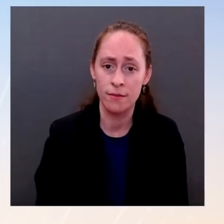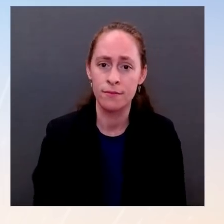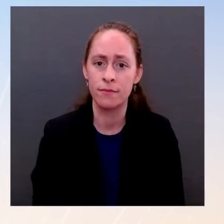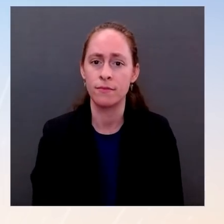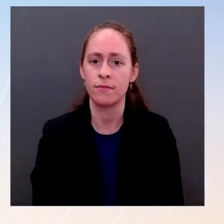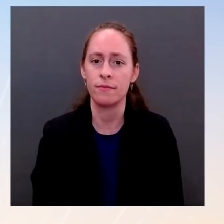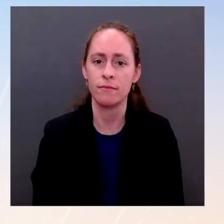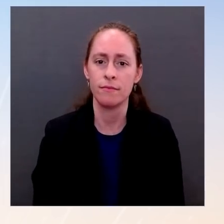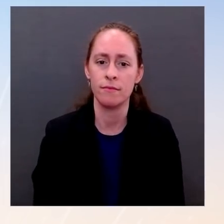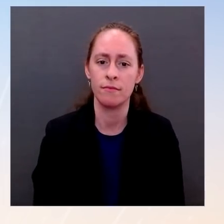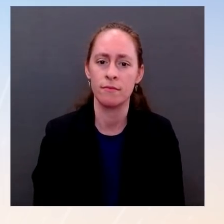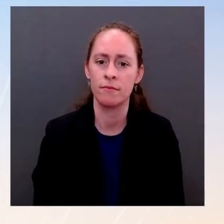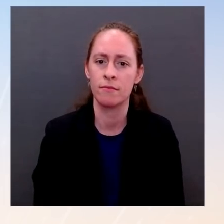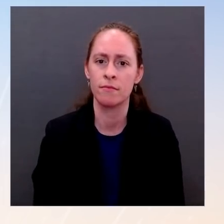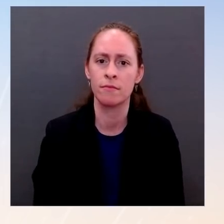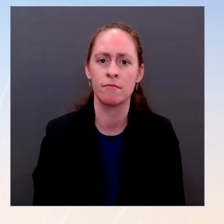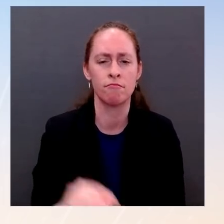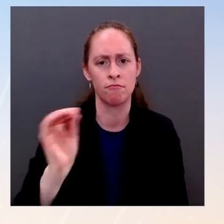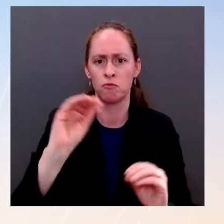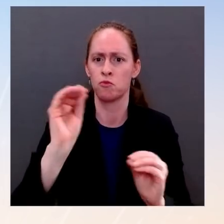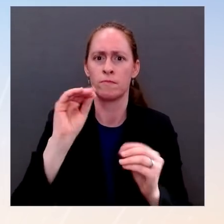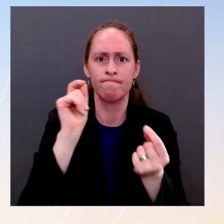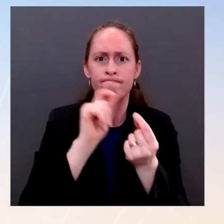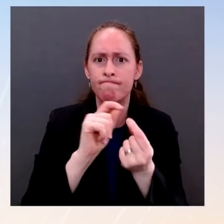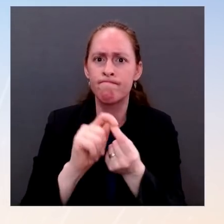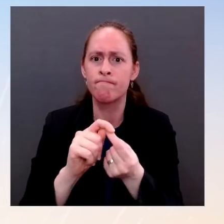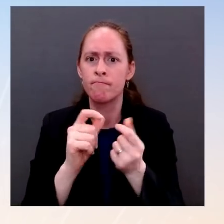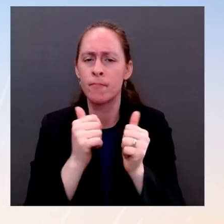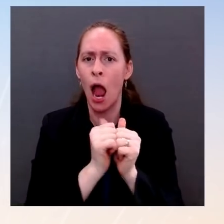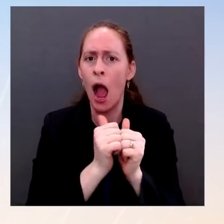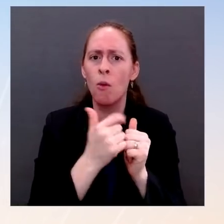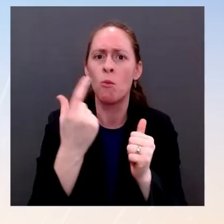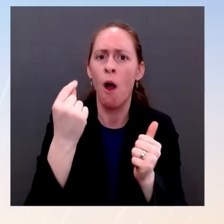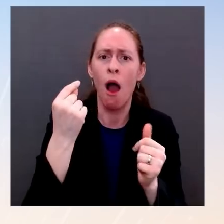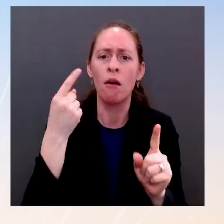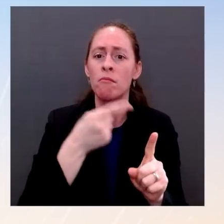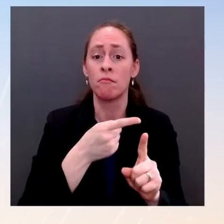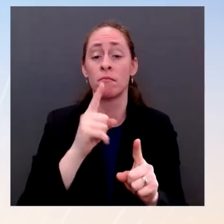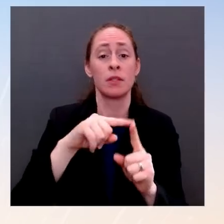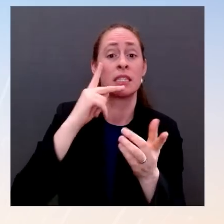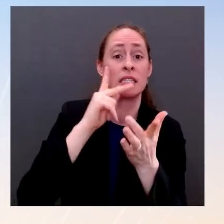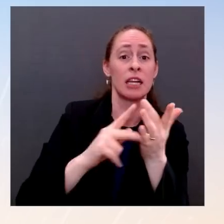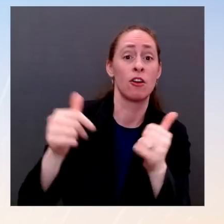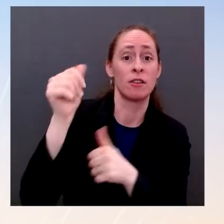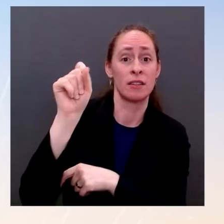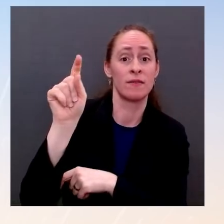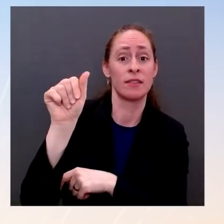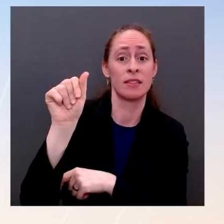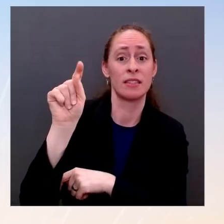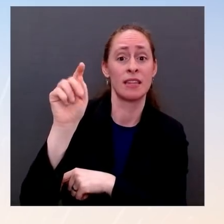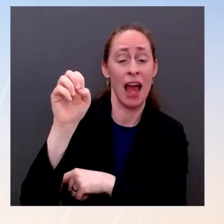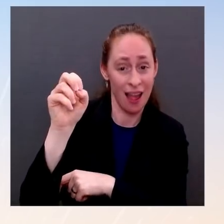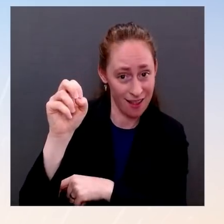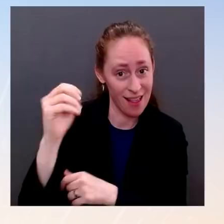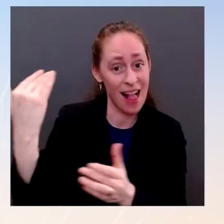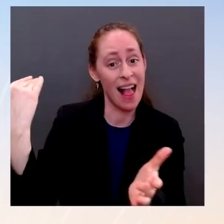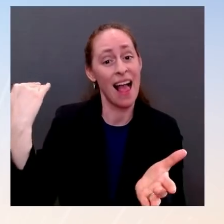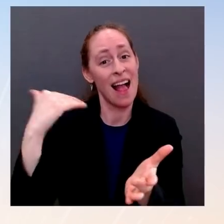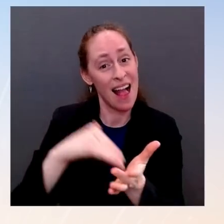as our Secretary of State noted yesterday, he has accepted the offer to -- or he is -- he will be engaging,